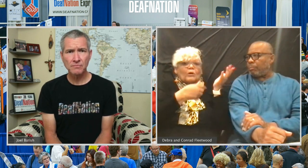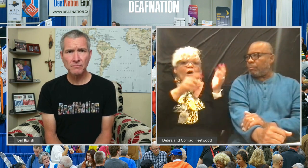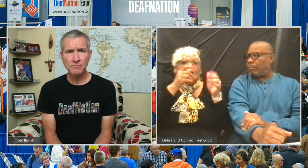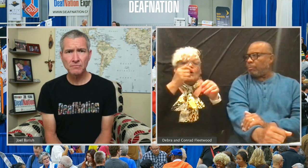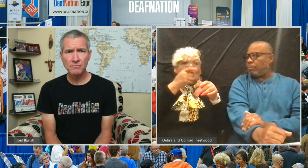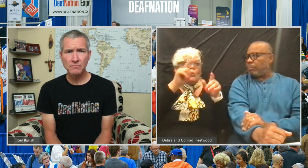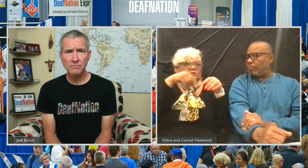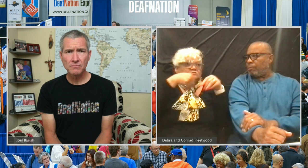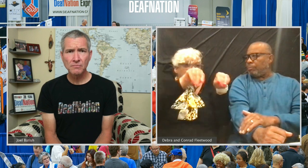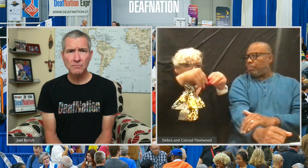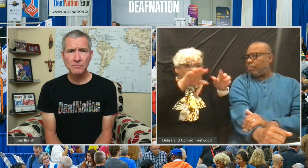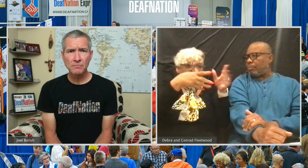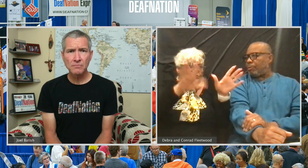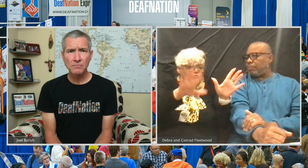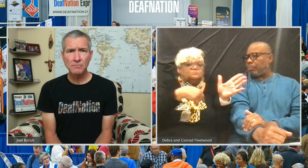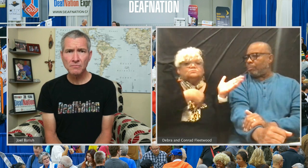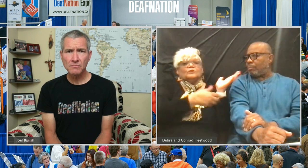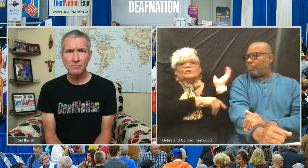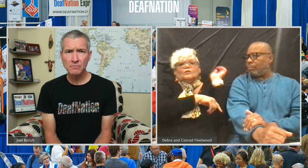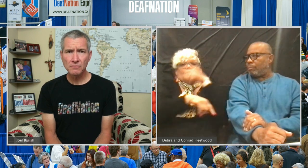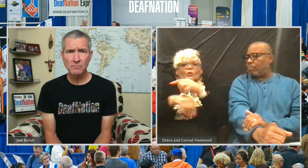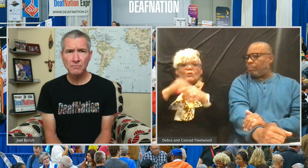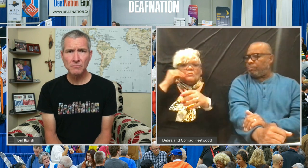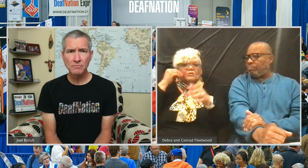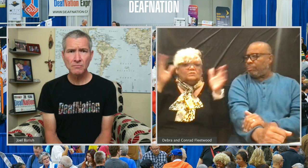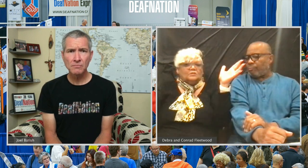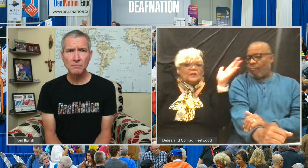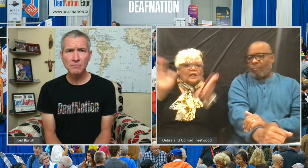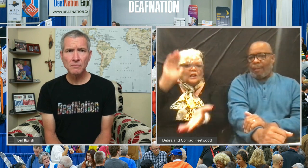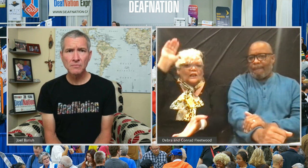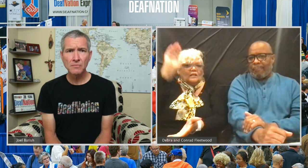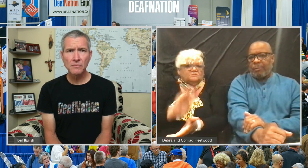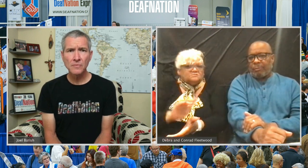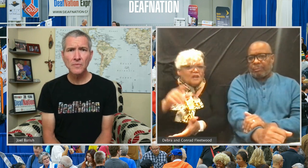After selling, I went home with less things.